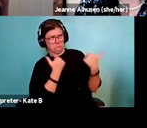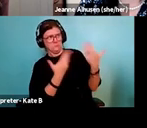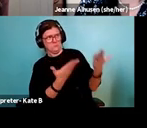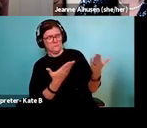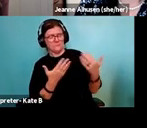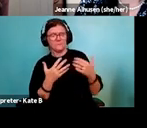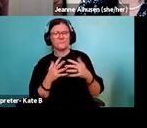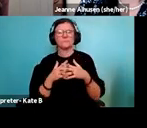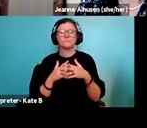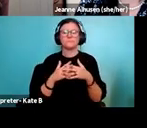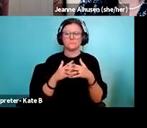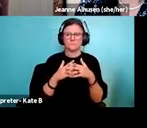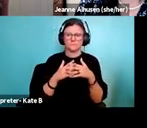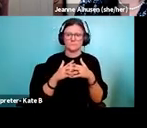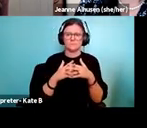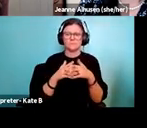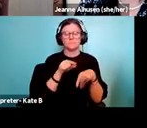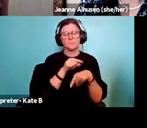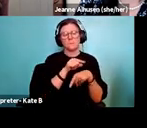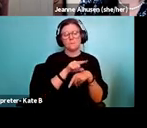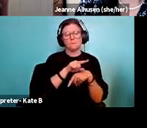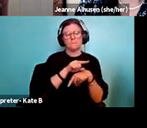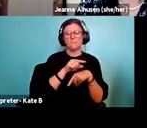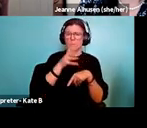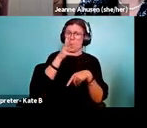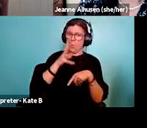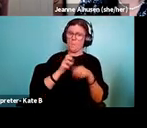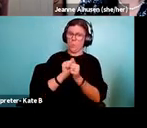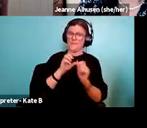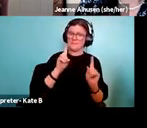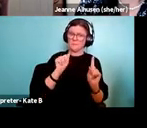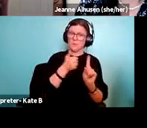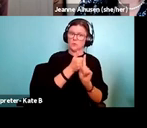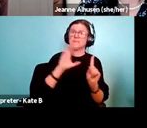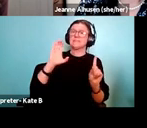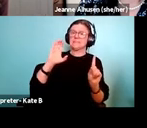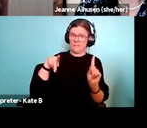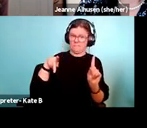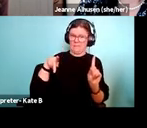we’ve got a question a woman with a disability who happens to have cerebral palsy wants a